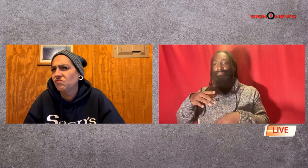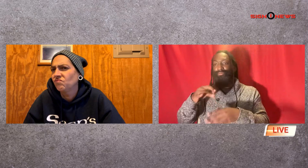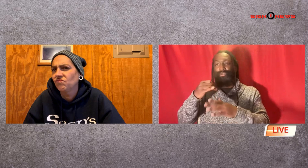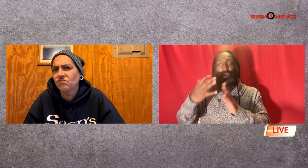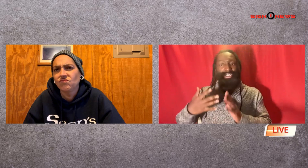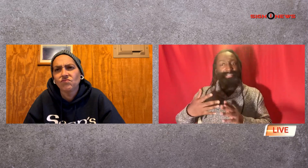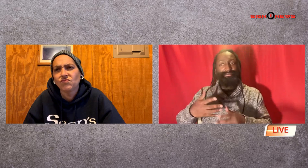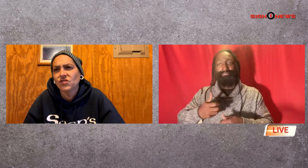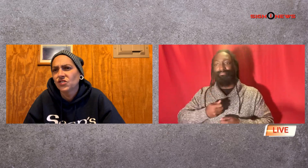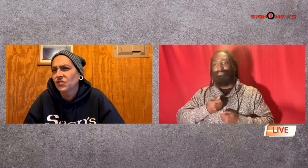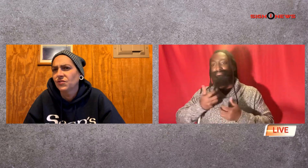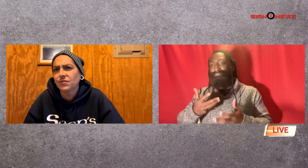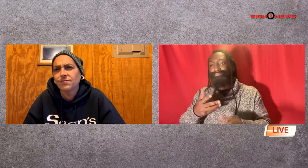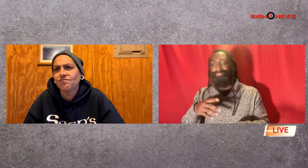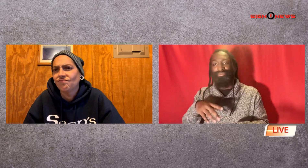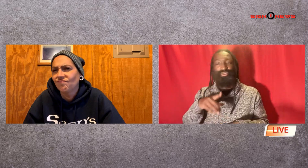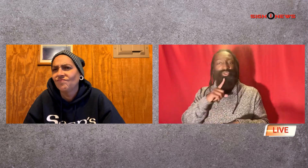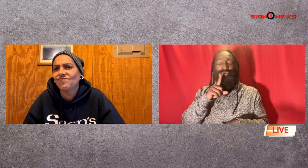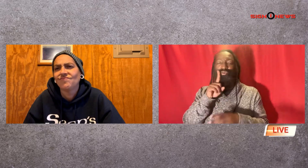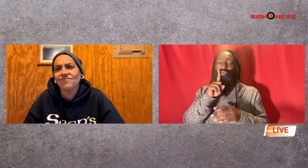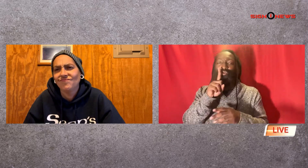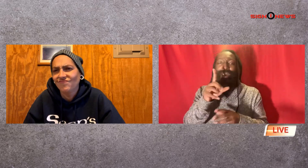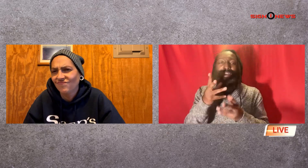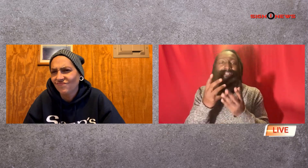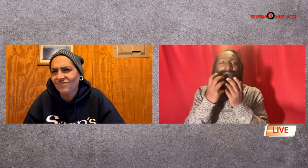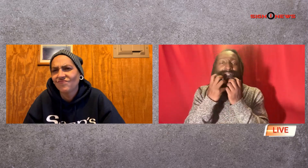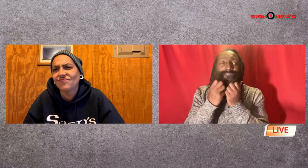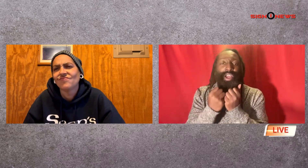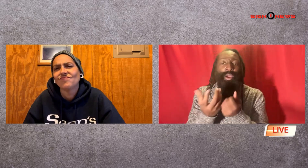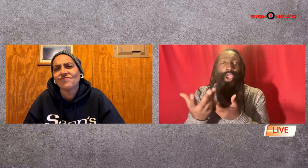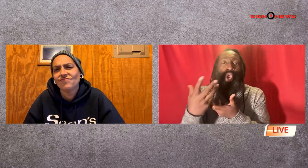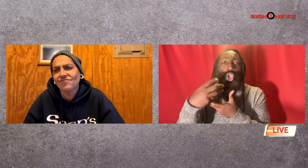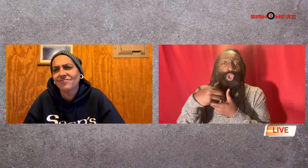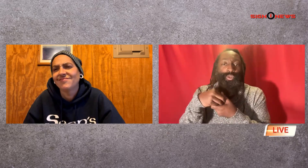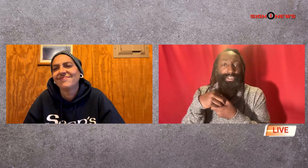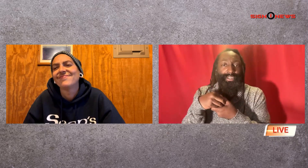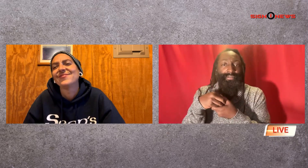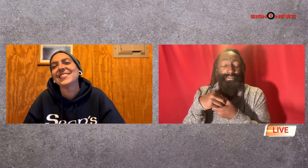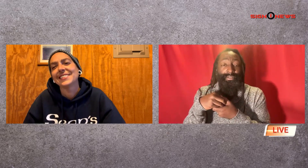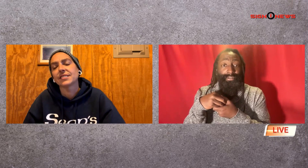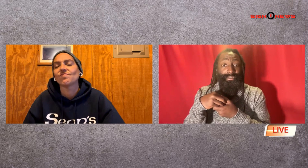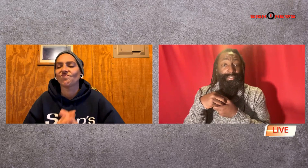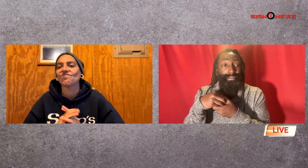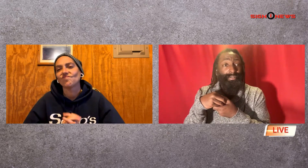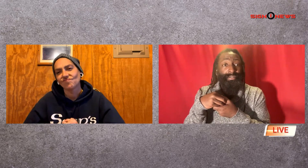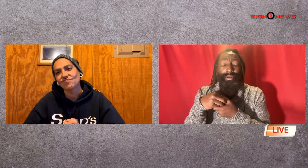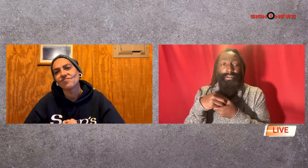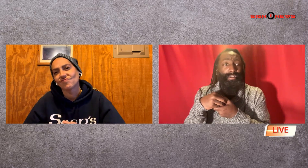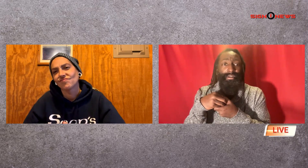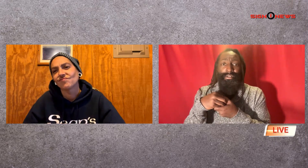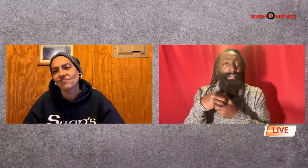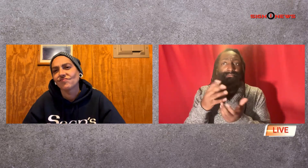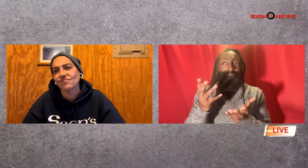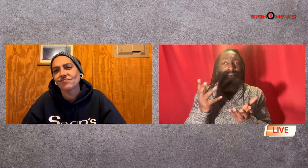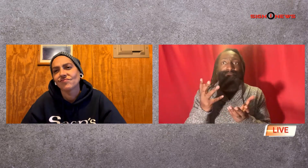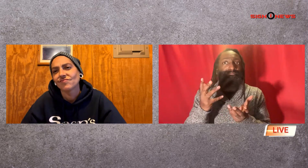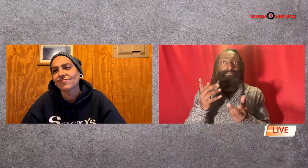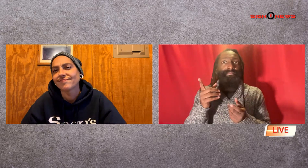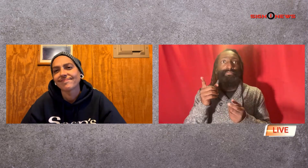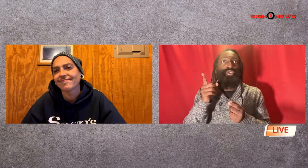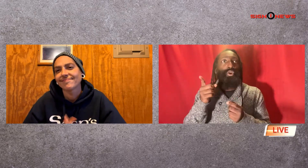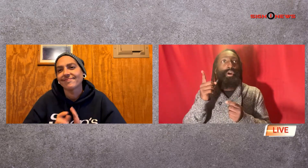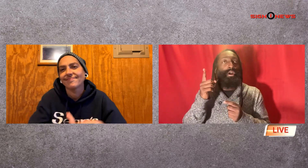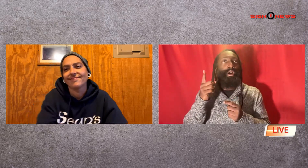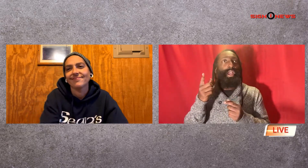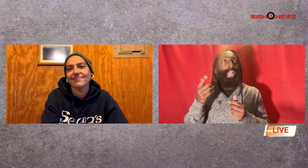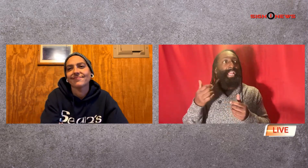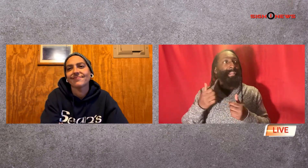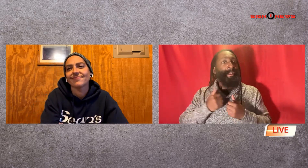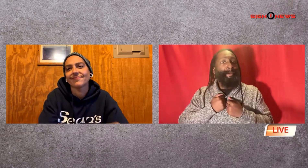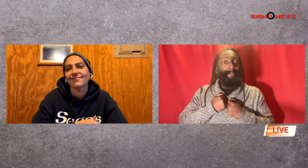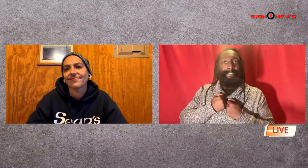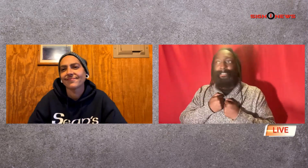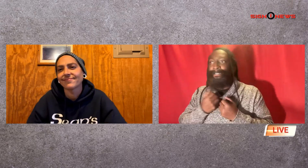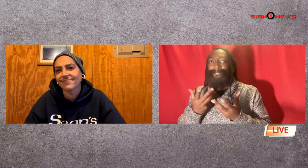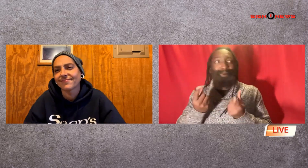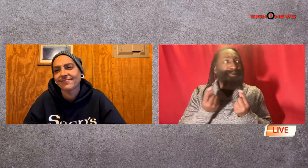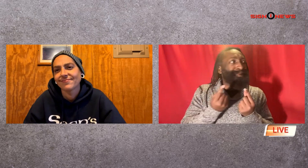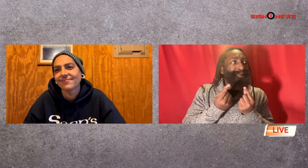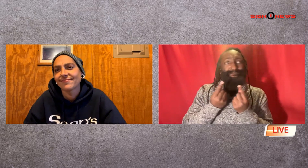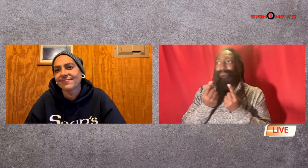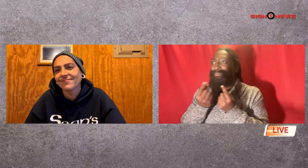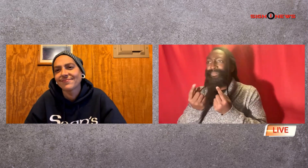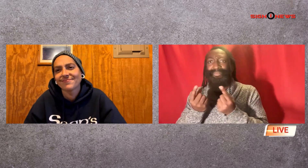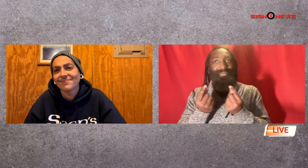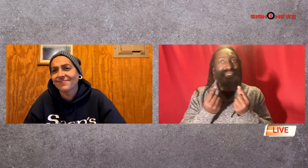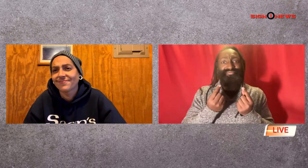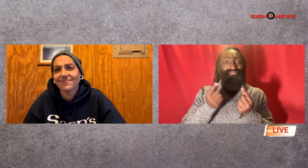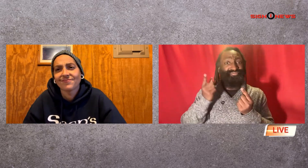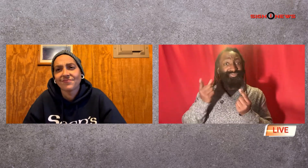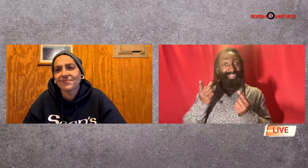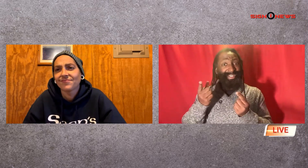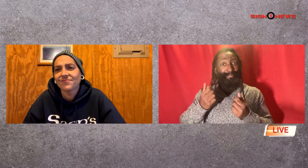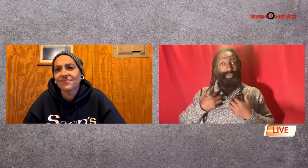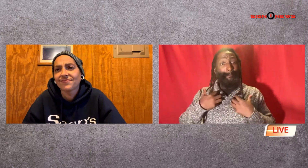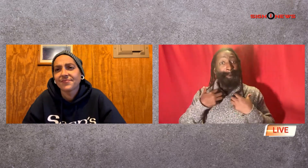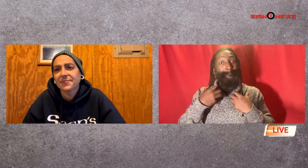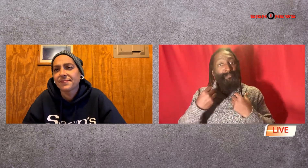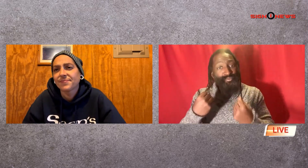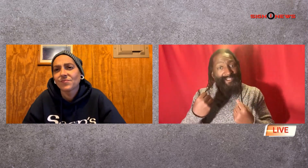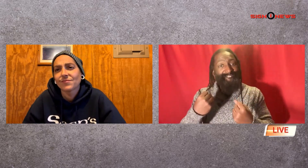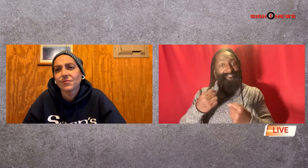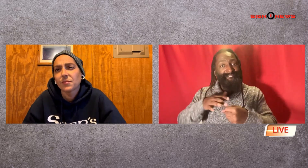a black artist really values inclusion and she was trying to figure out what to do but